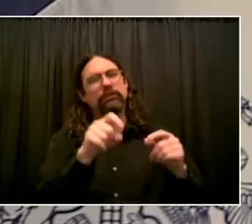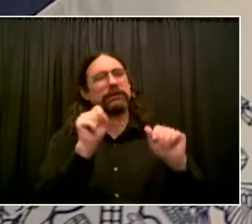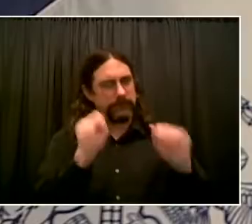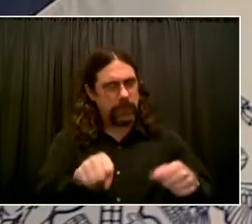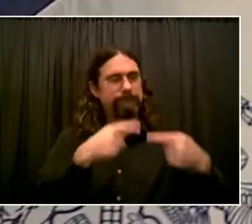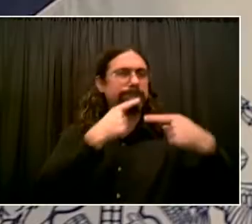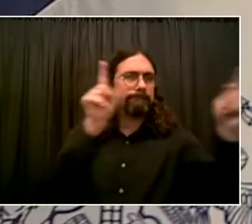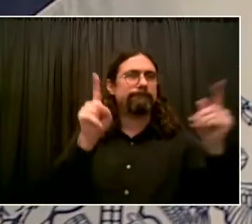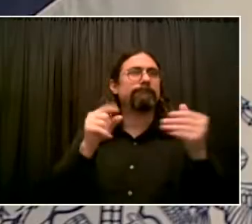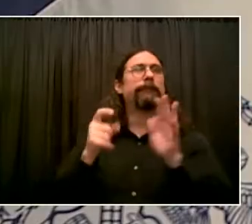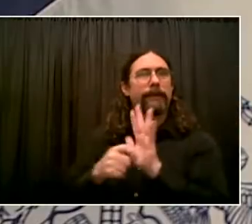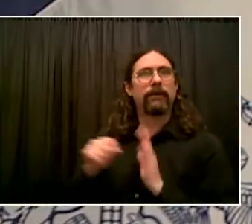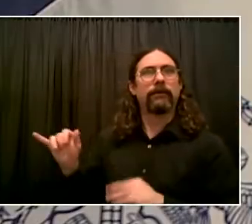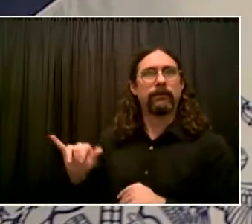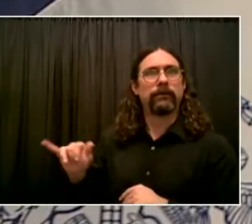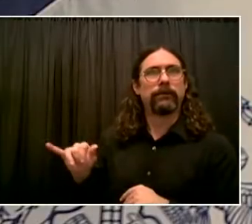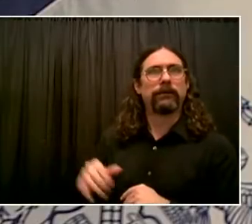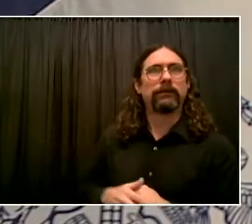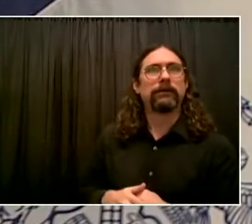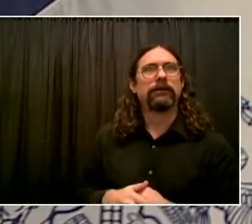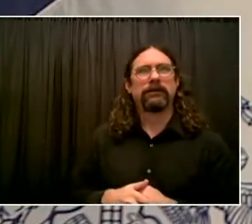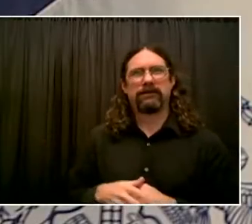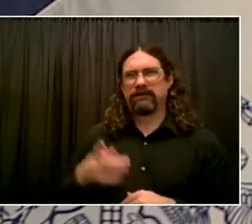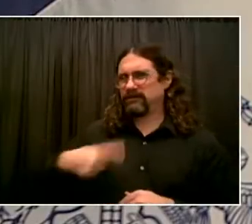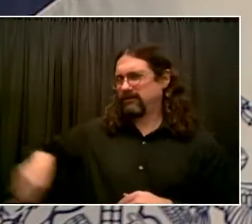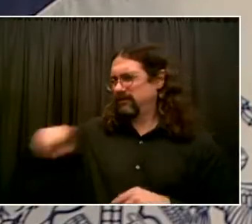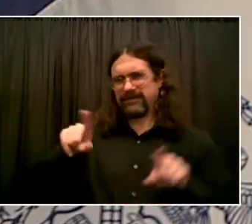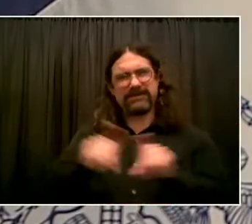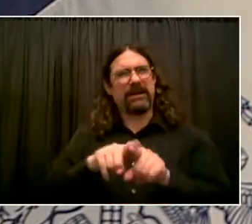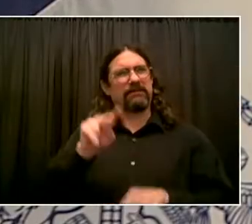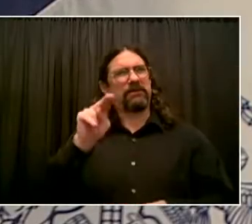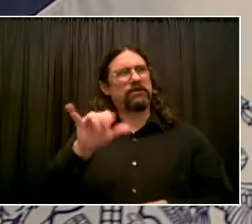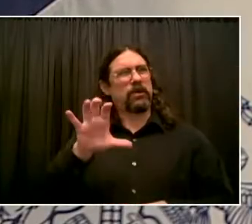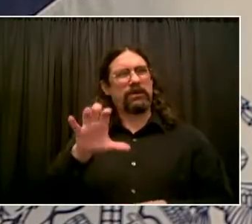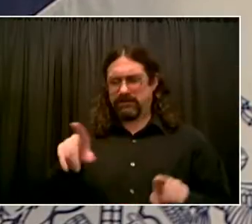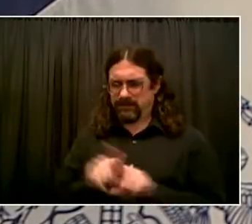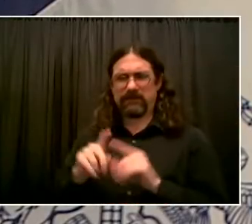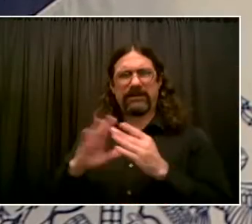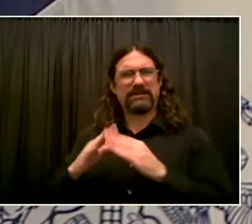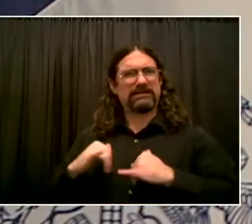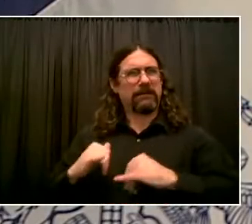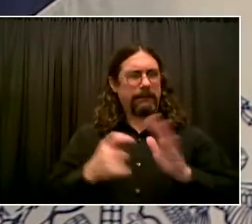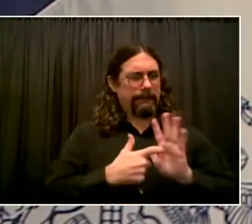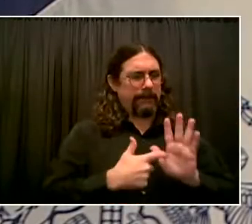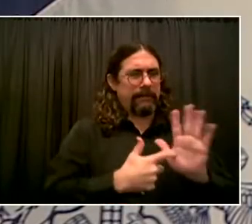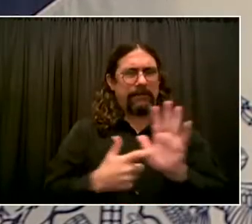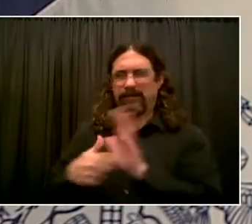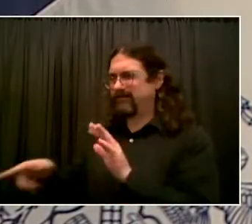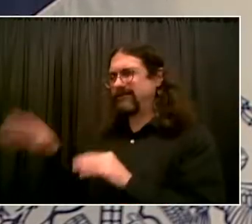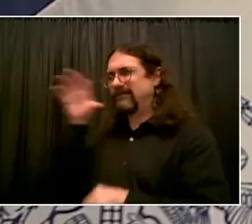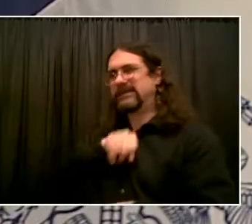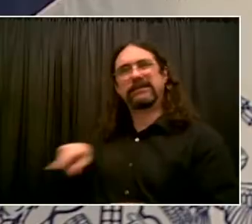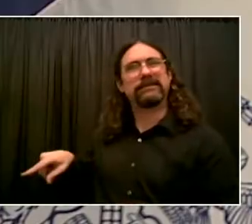THE MTA AS WELL. THERE ARE FEE KS HERE IN THE SAME CITY SERVING THE SAME NEW